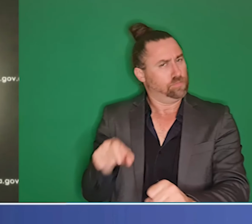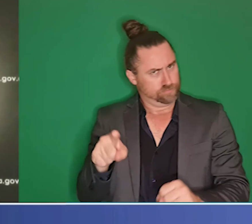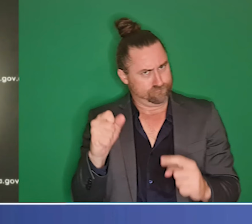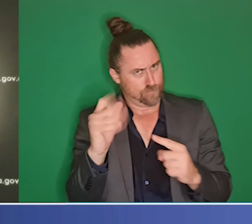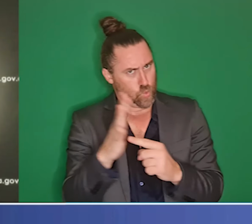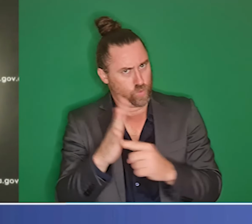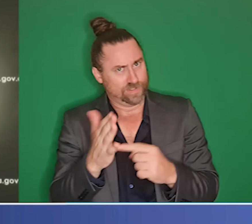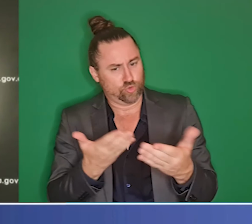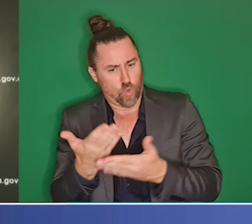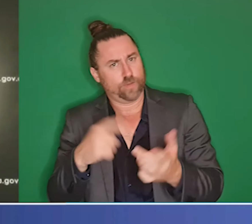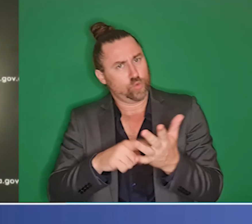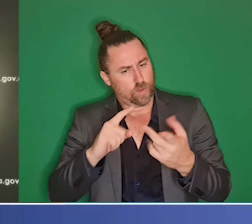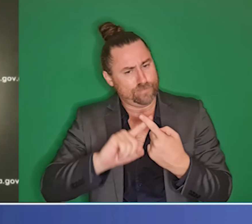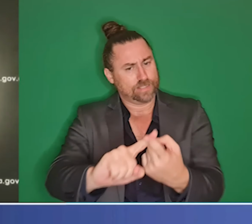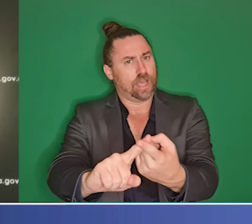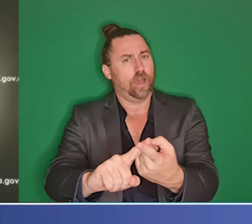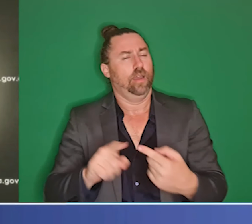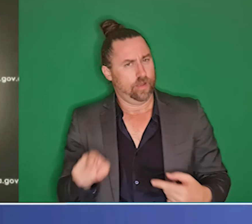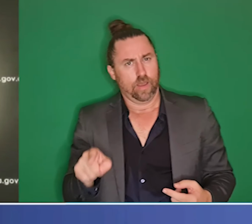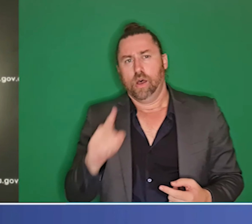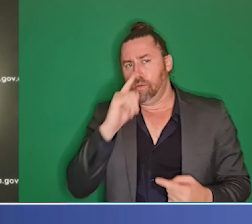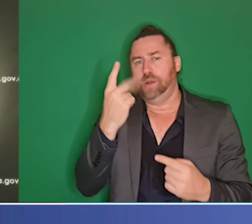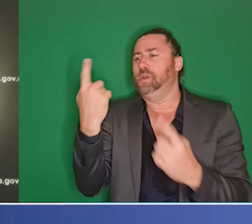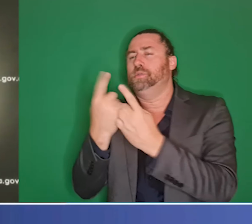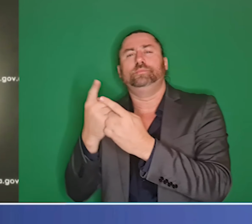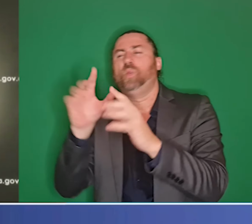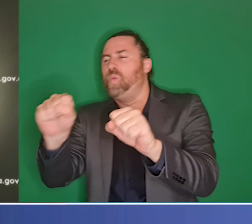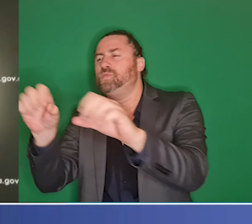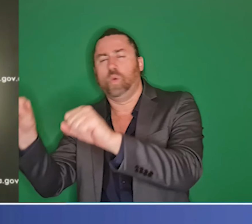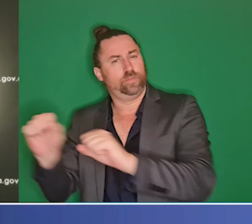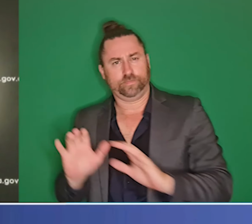I think IVF is something where for many families,